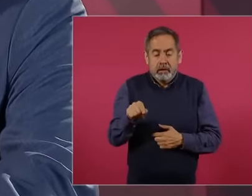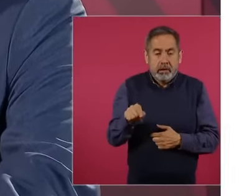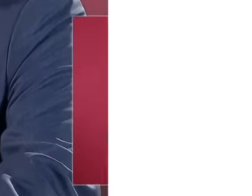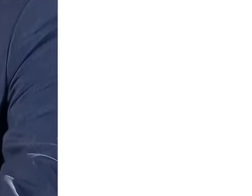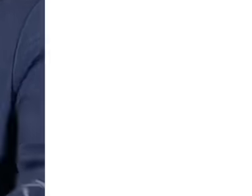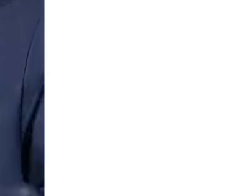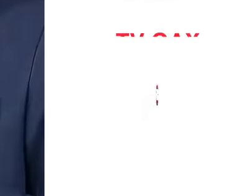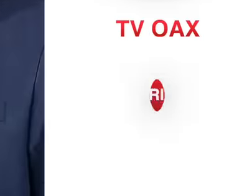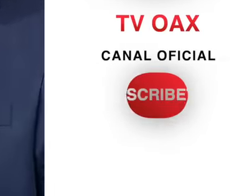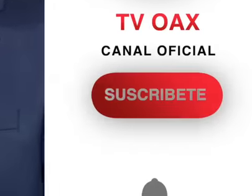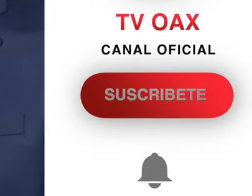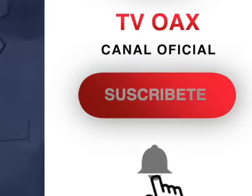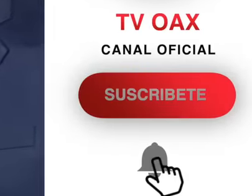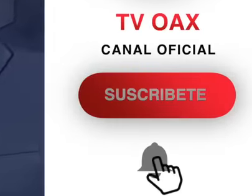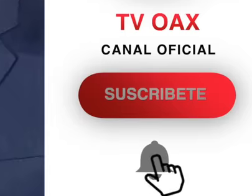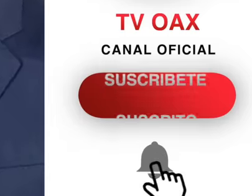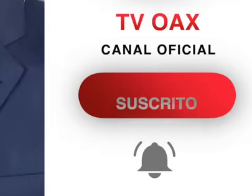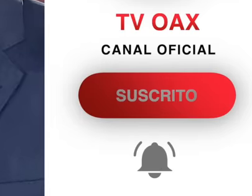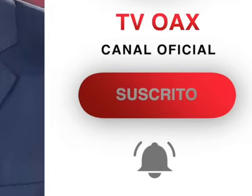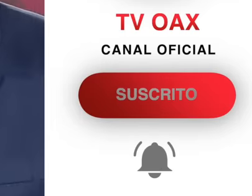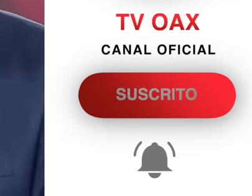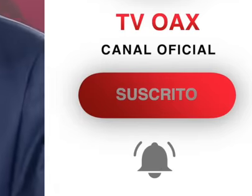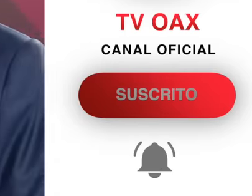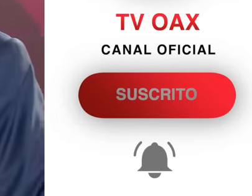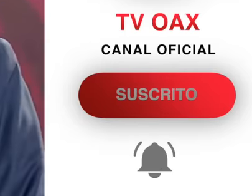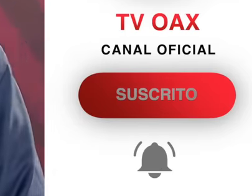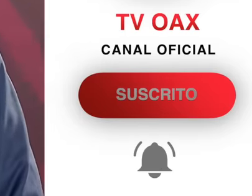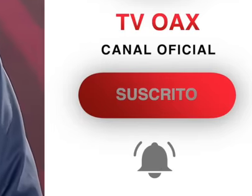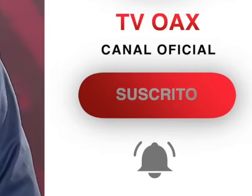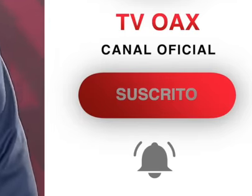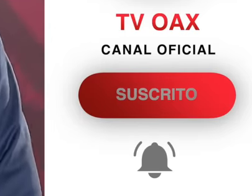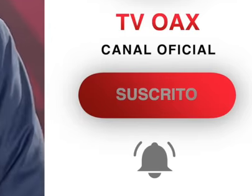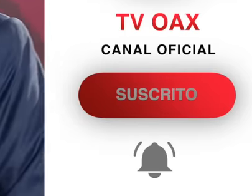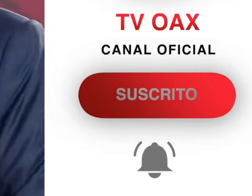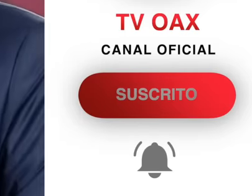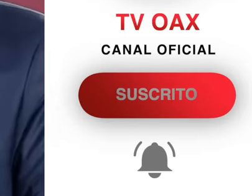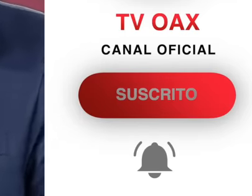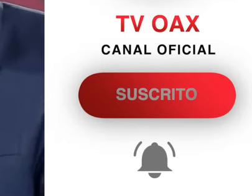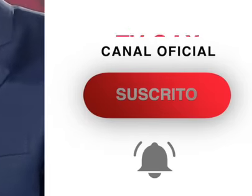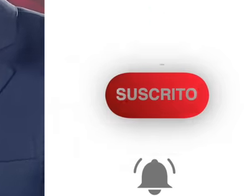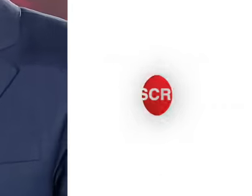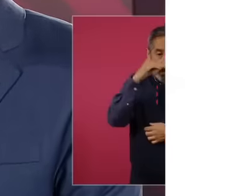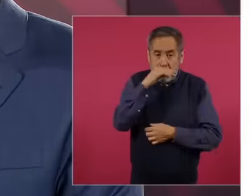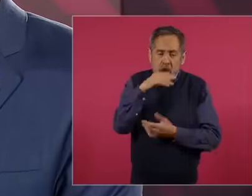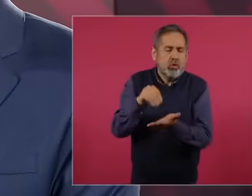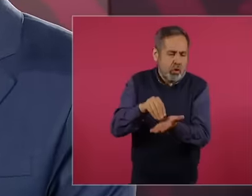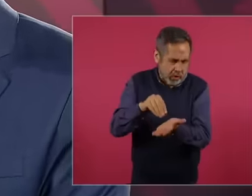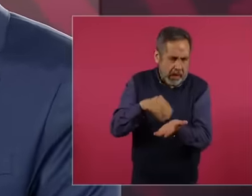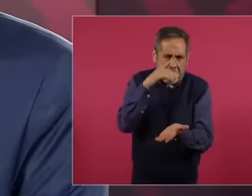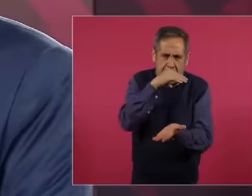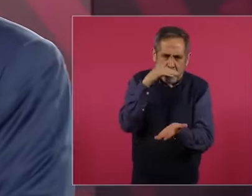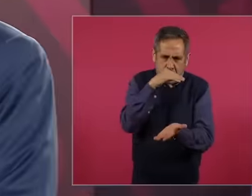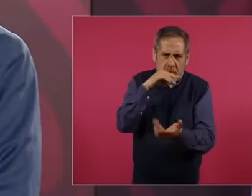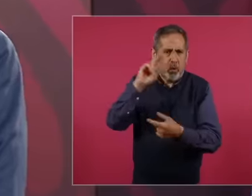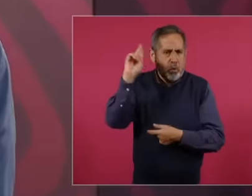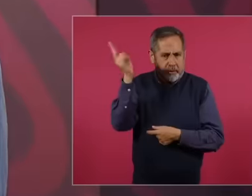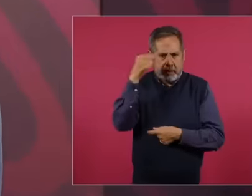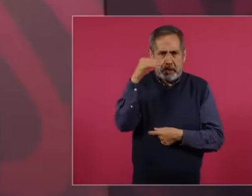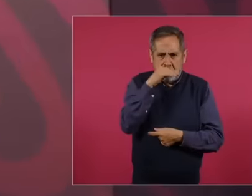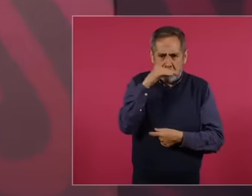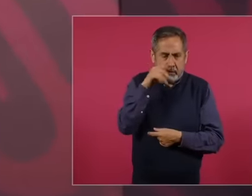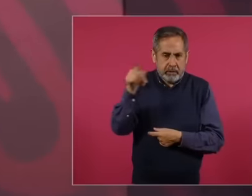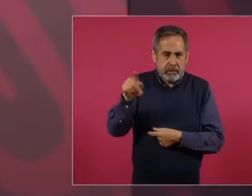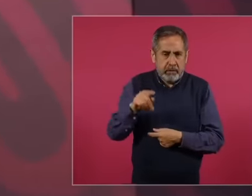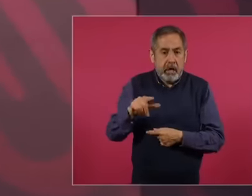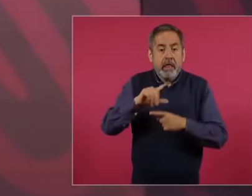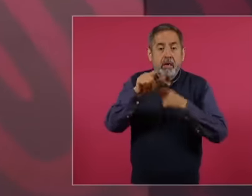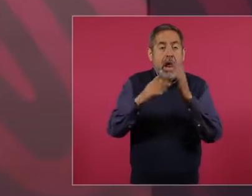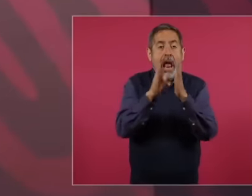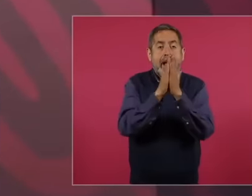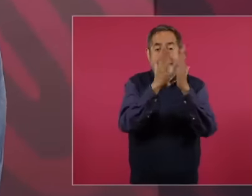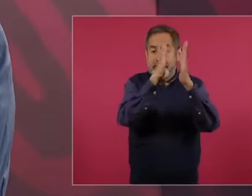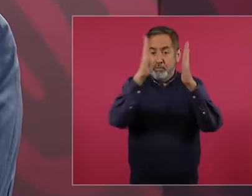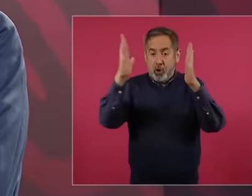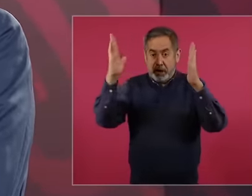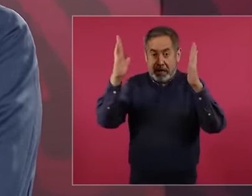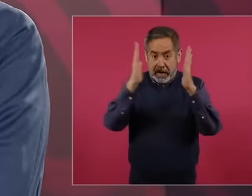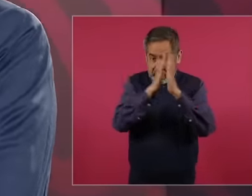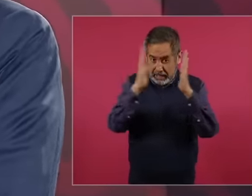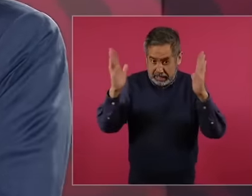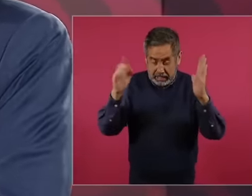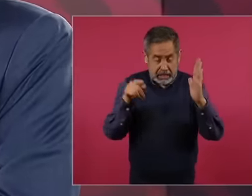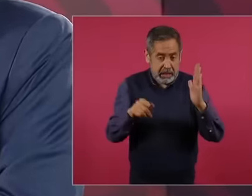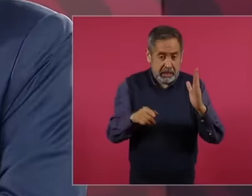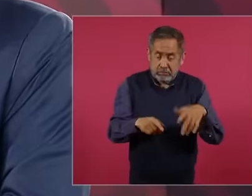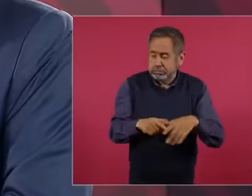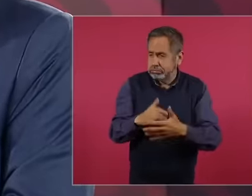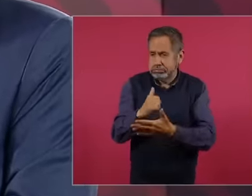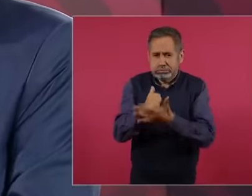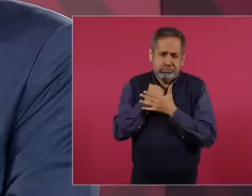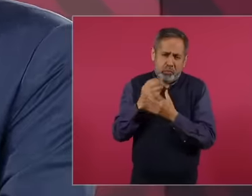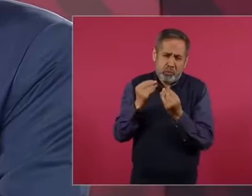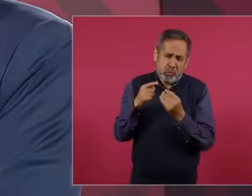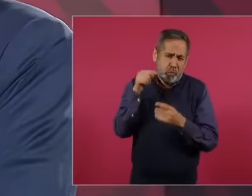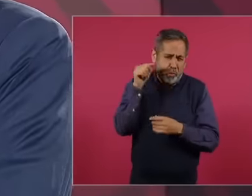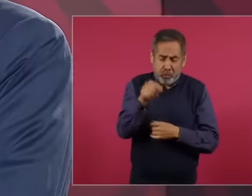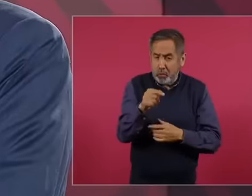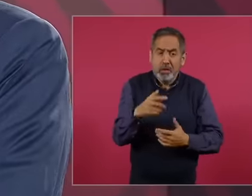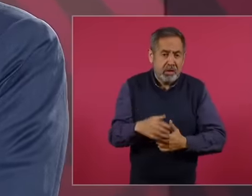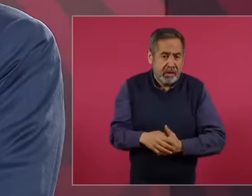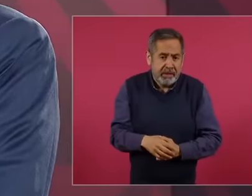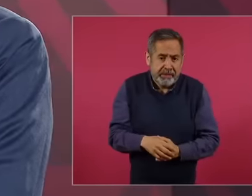because the university was free it is still free then the library helps a lot so much the